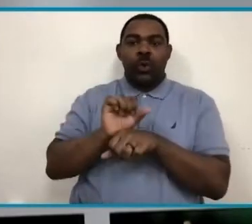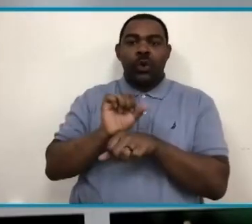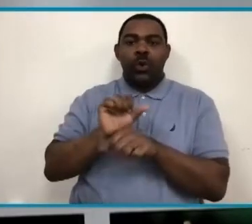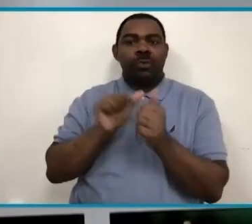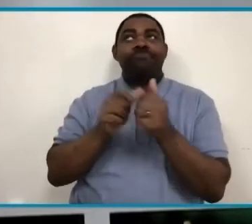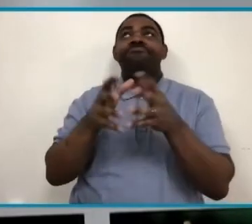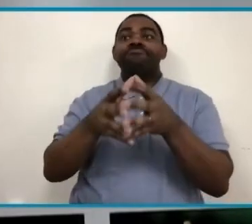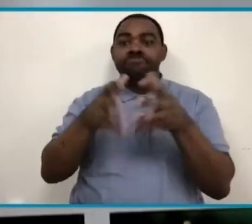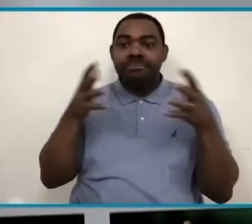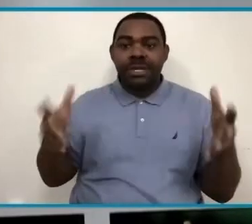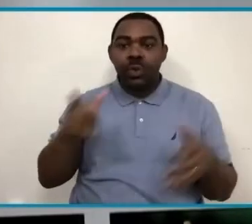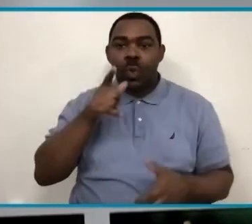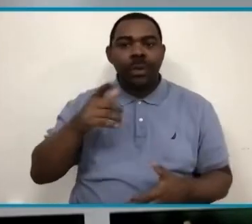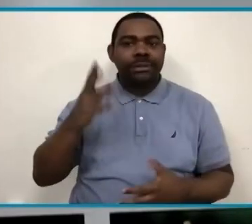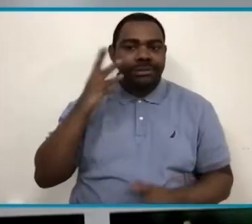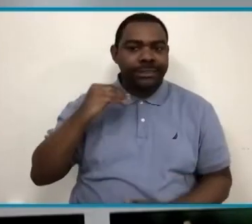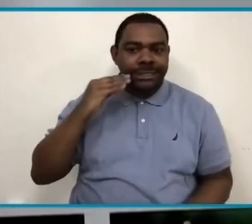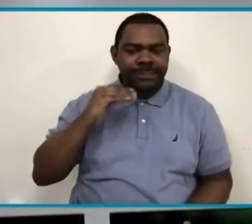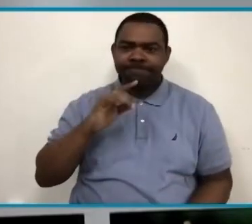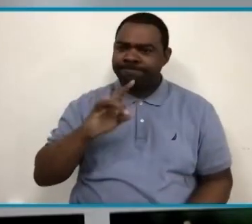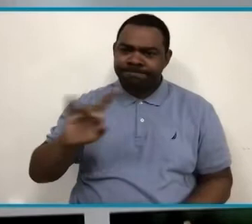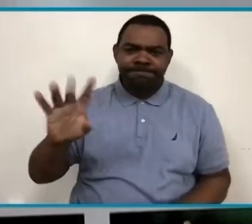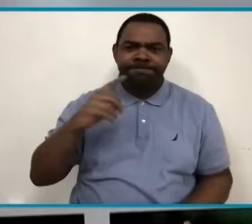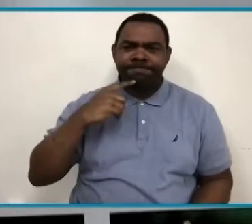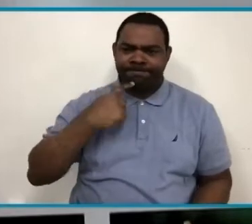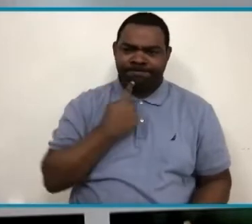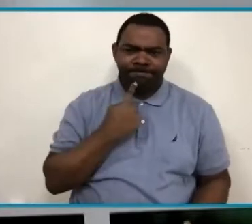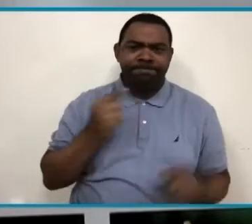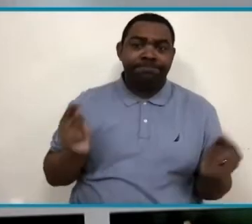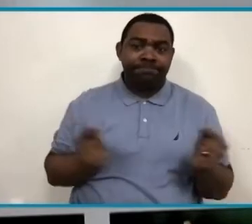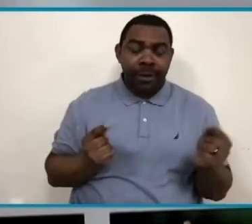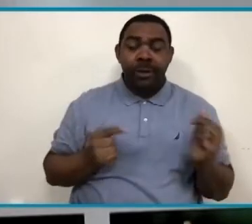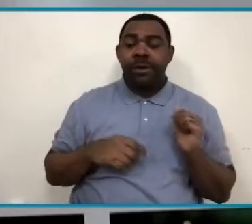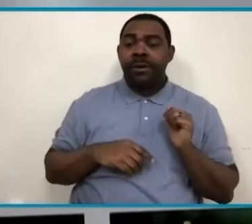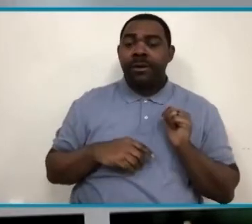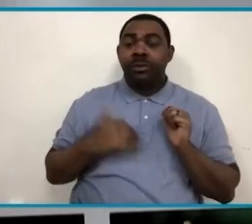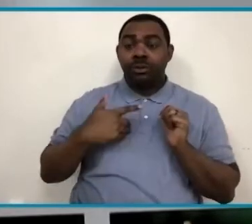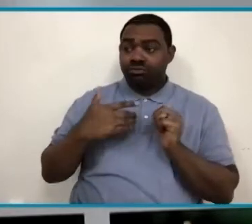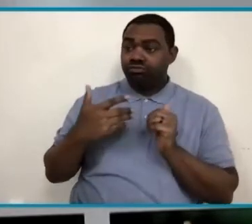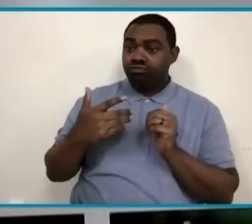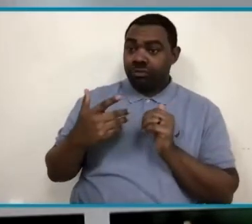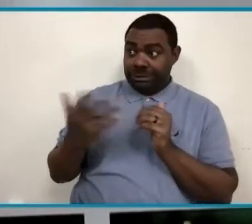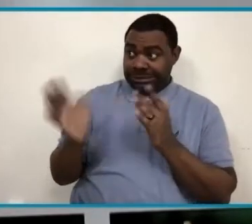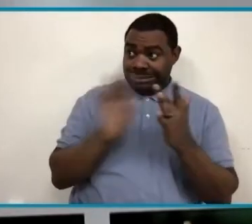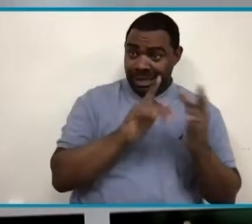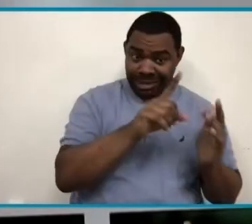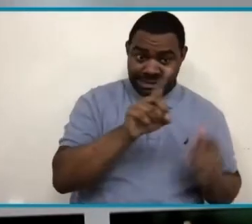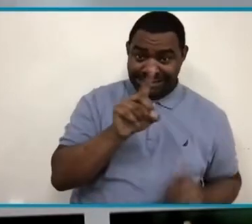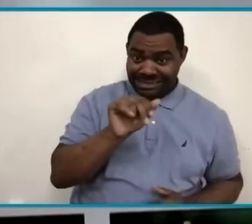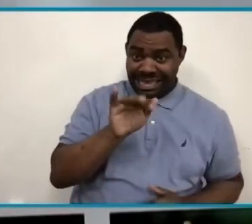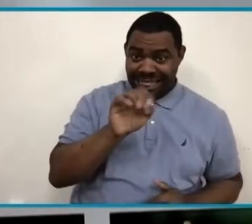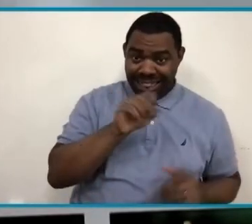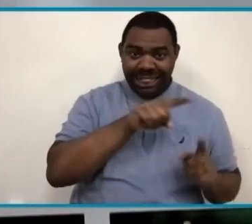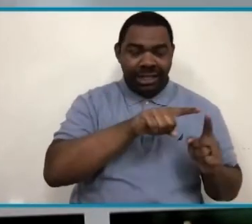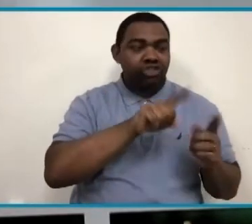And then yeah from there the ball kept rolling, we checked in with her supervisor Major Bradley, sorry Major Trahan.